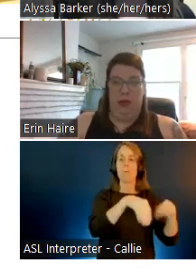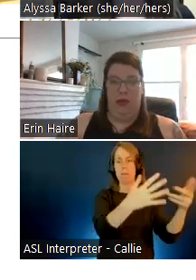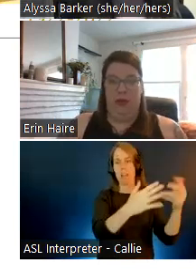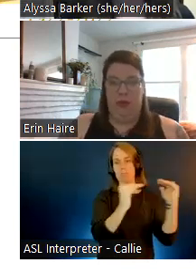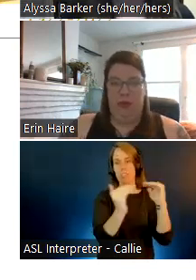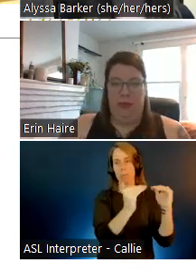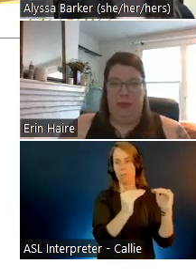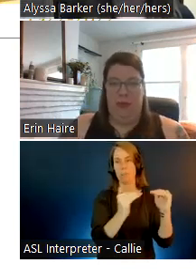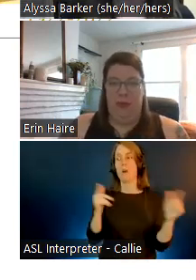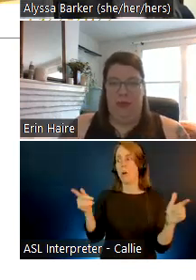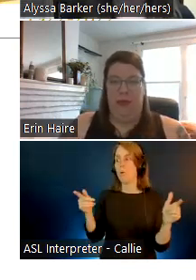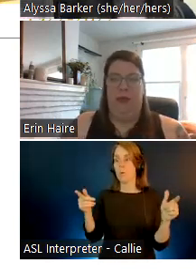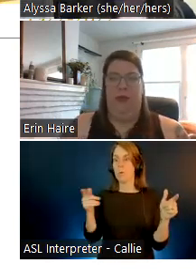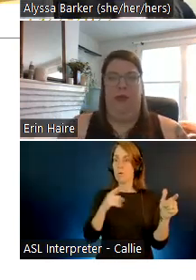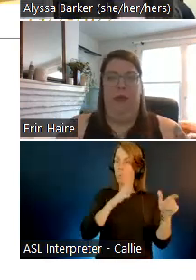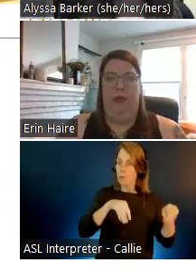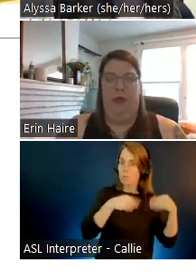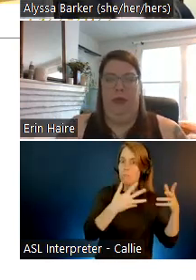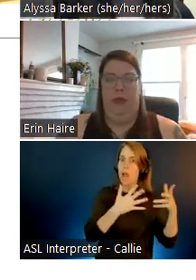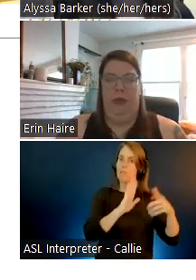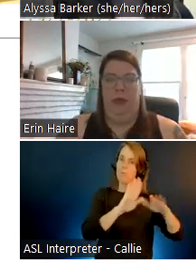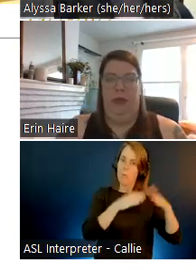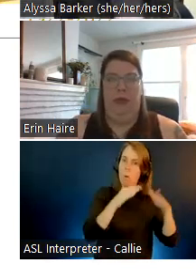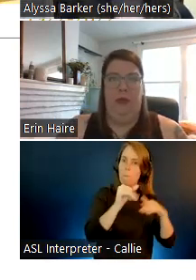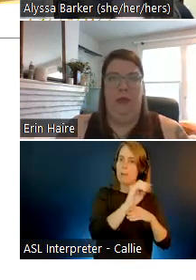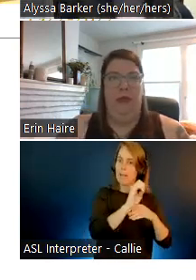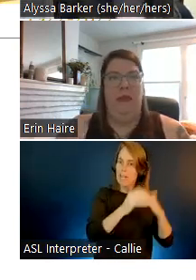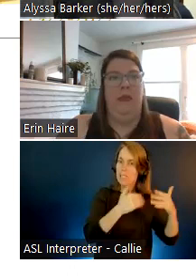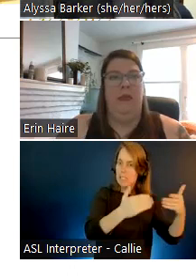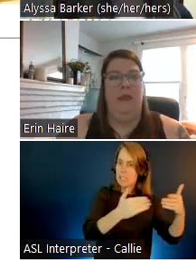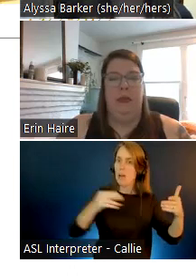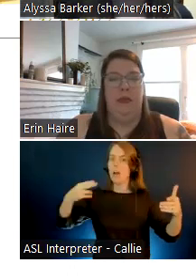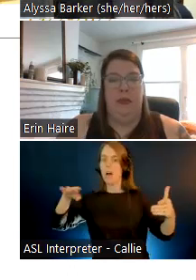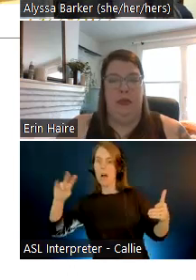our cases and make sure that they agree with the outcome if they see something different or if they